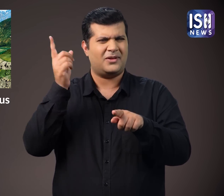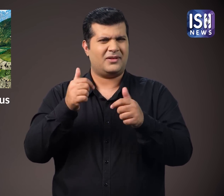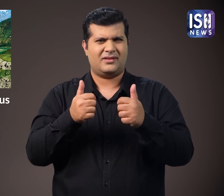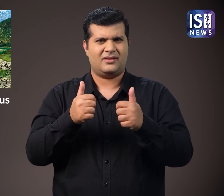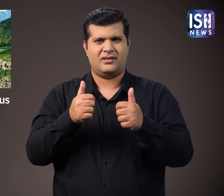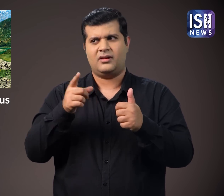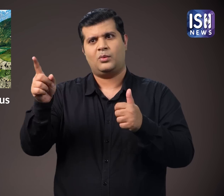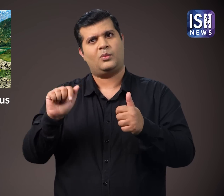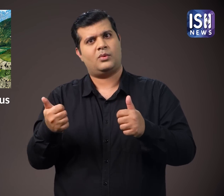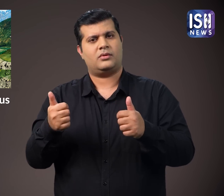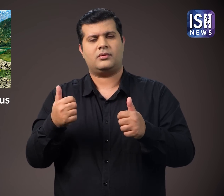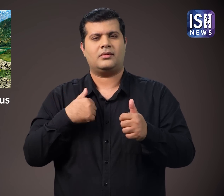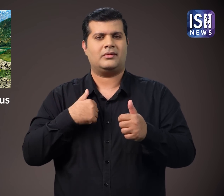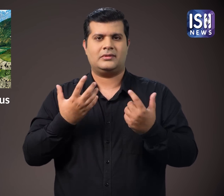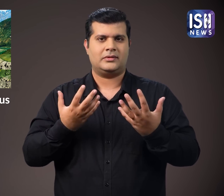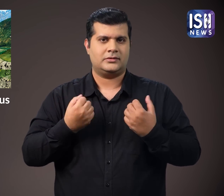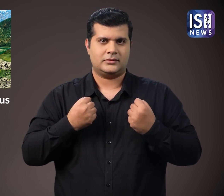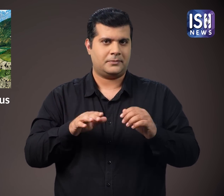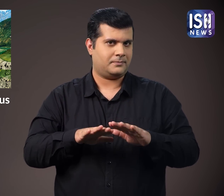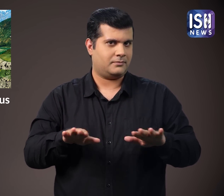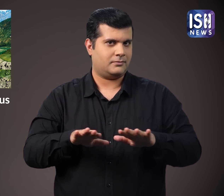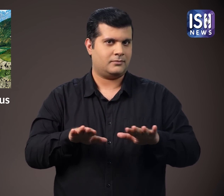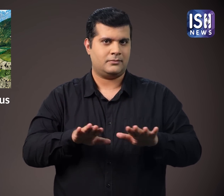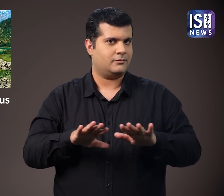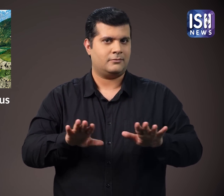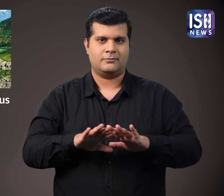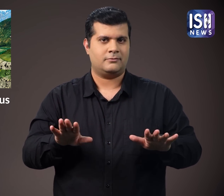This isn't normal. Pakistan may be fine with it, but we are not. Absolutely not.